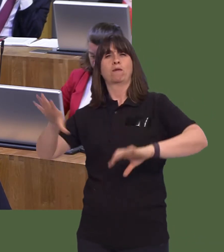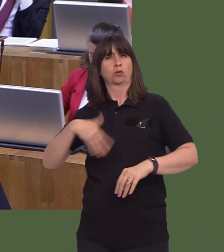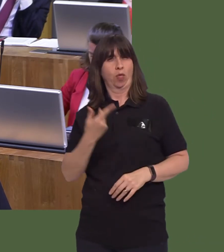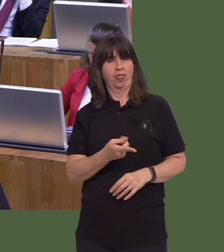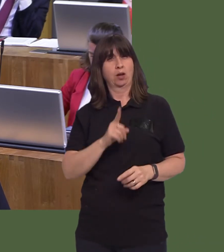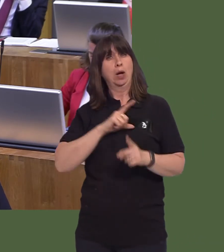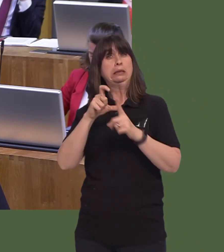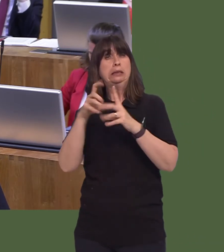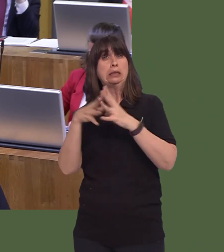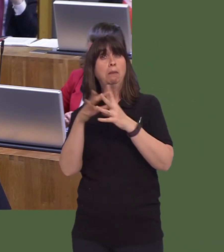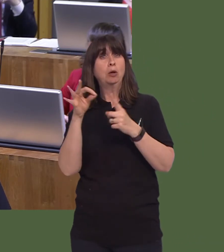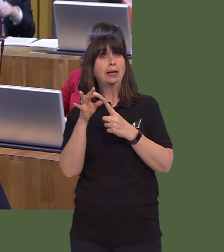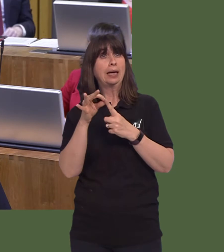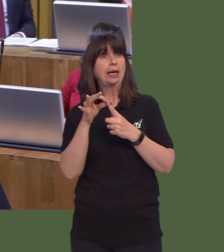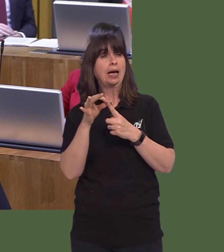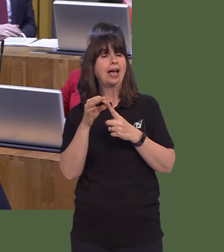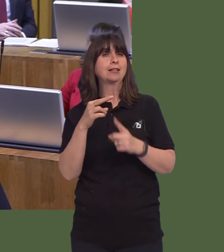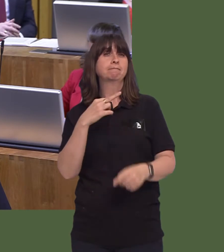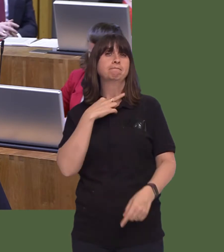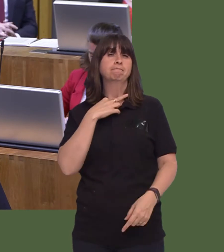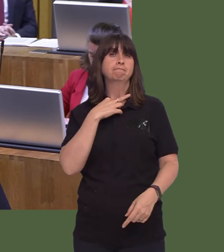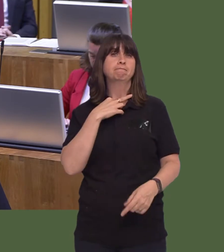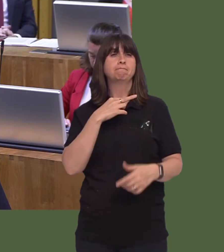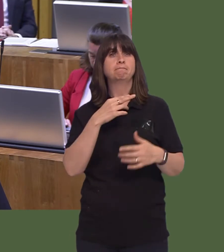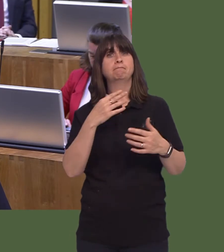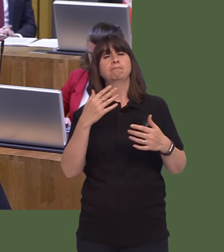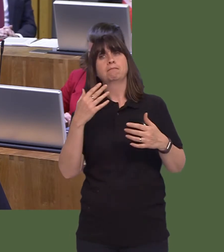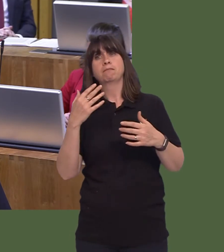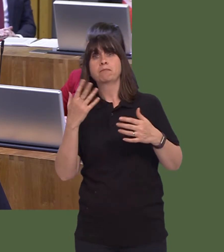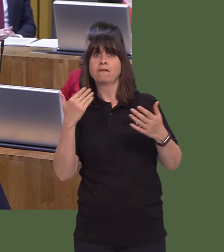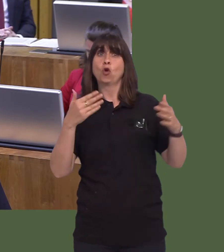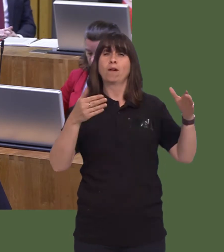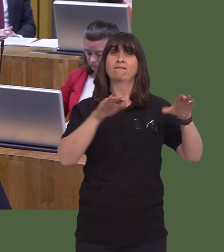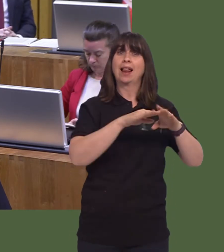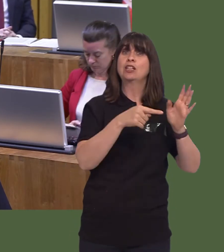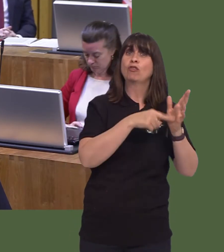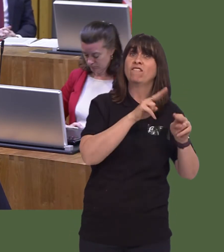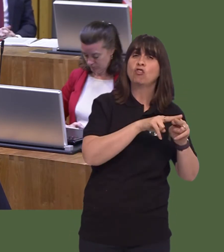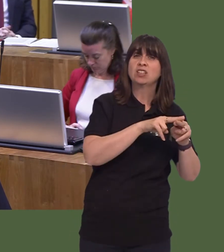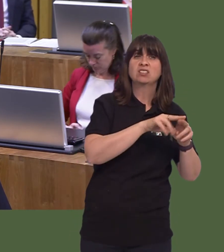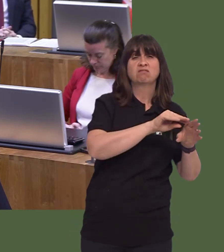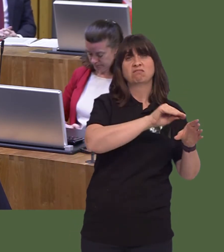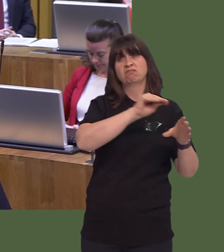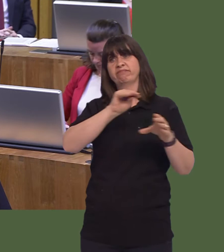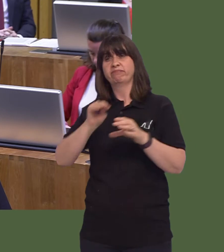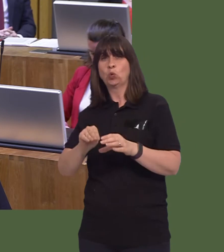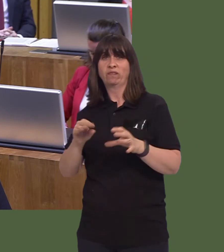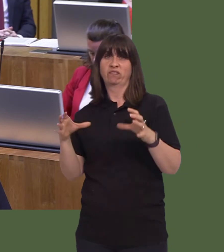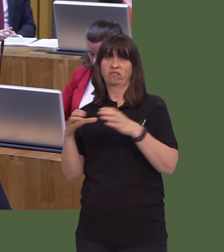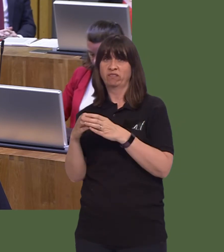have decided to centralise lots of jobs that have come from other valleys in Treforest. They're not new jobs; they're jobs that have simply been moved around.